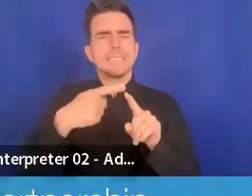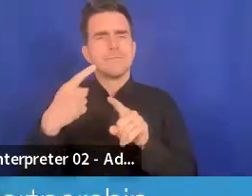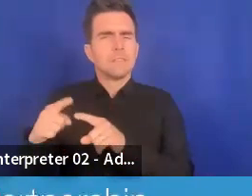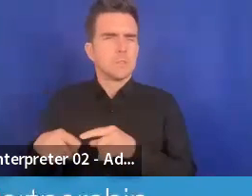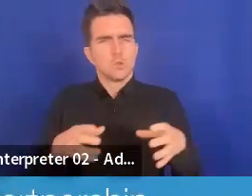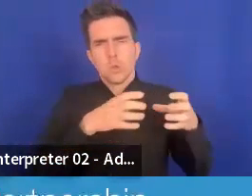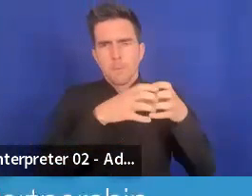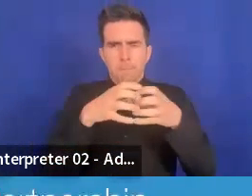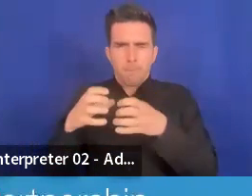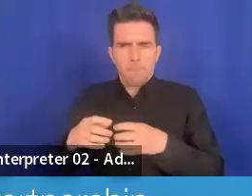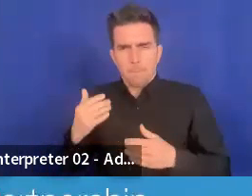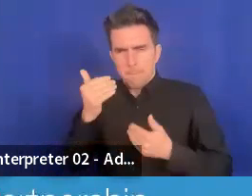in the chat here.